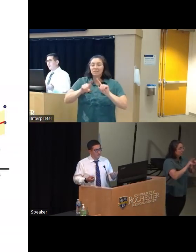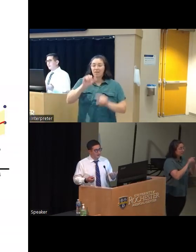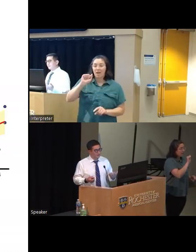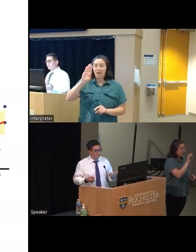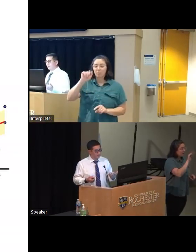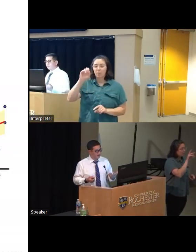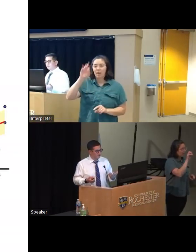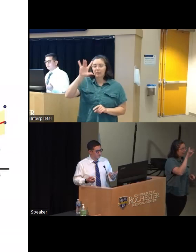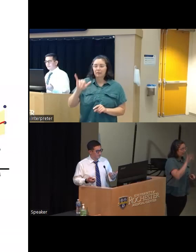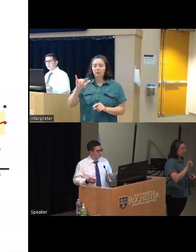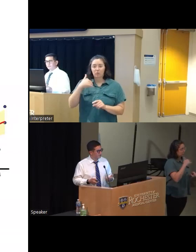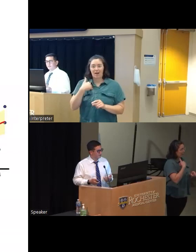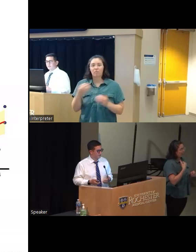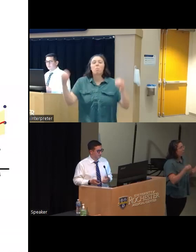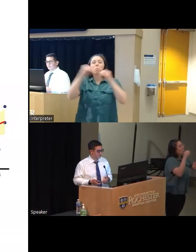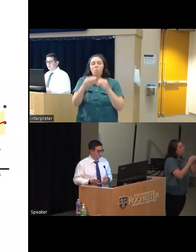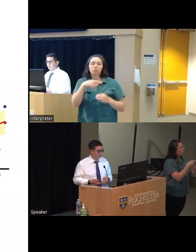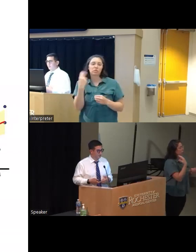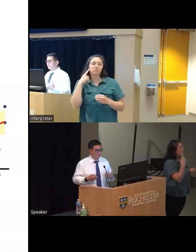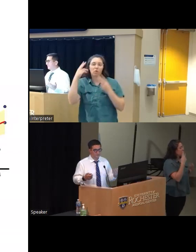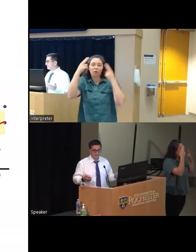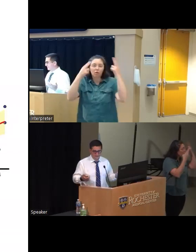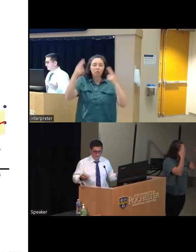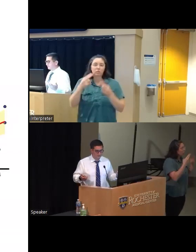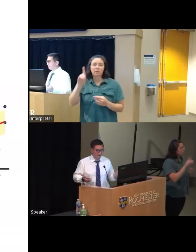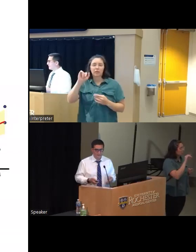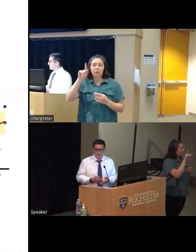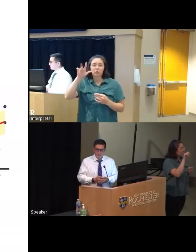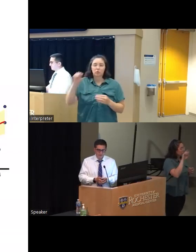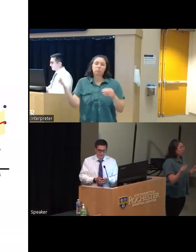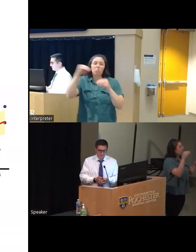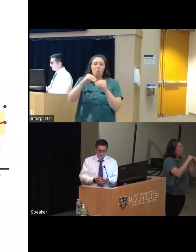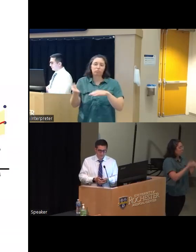higher the rate of hallucinations and delusions as well which makes sense right just based off